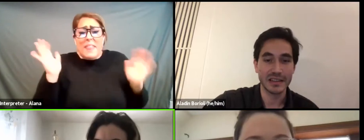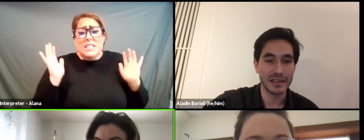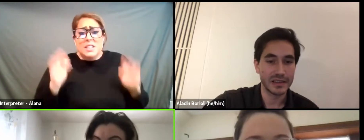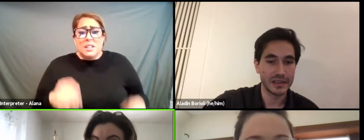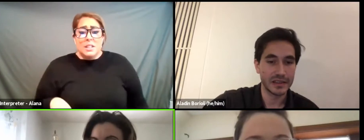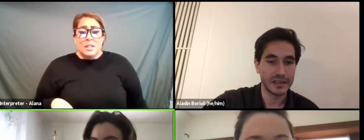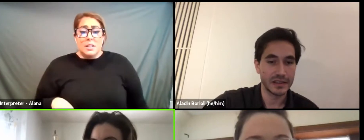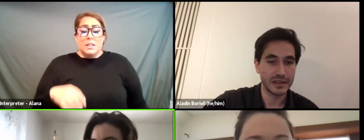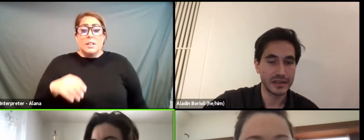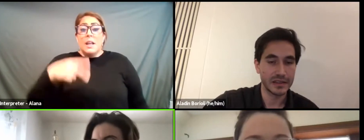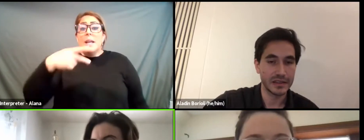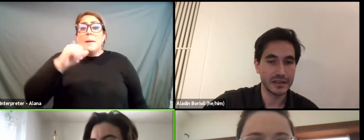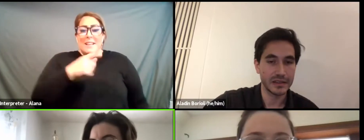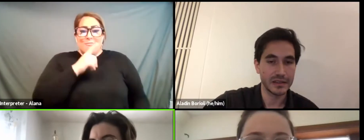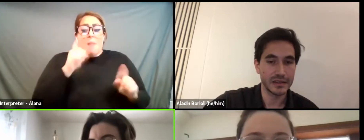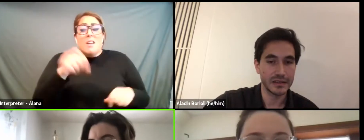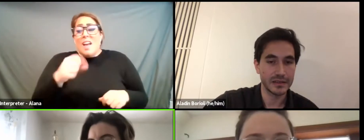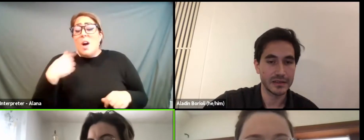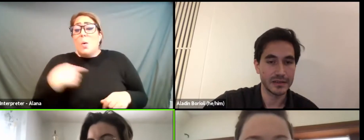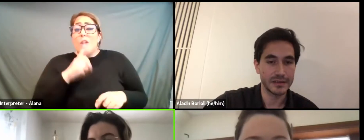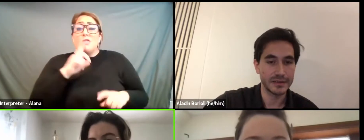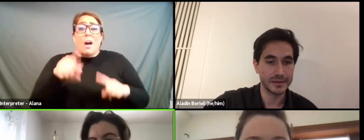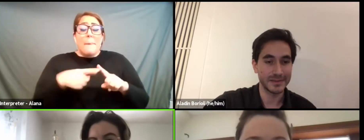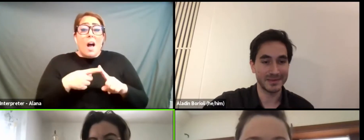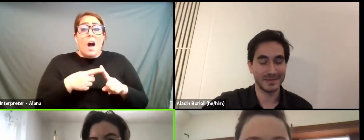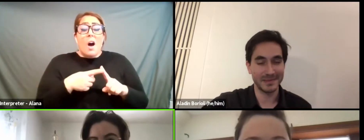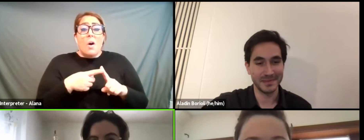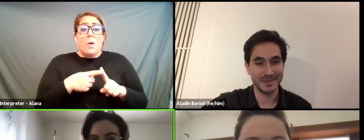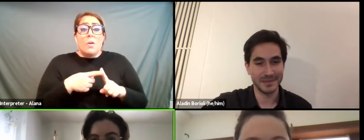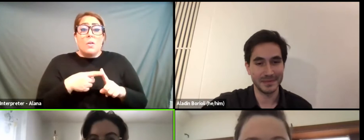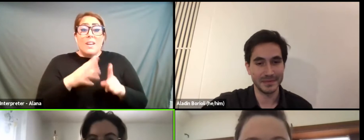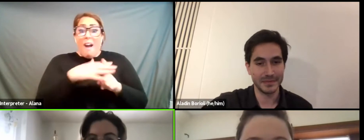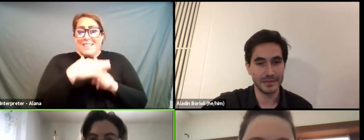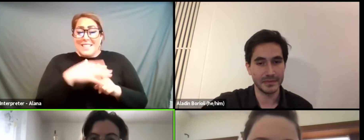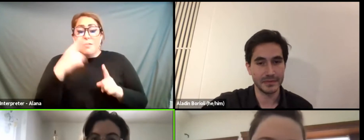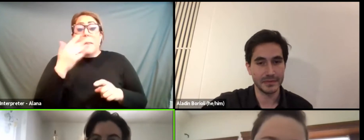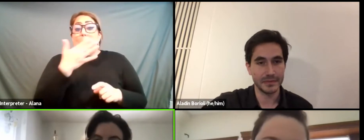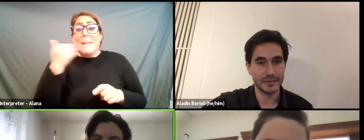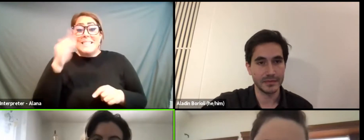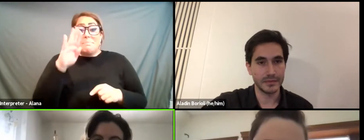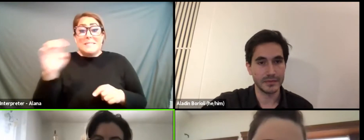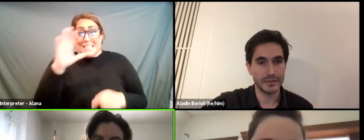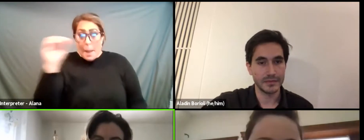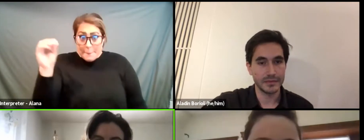Yeah, I mean when we're talking about the context of the Best Bees Company as well and advancing